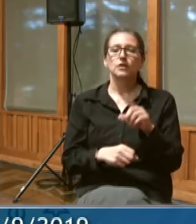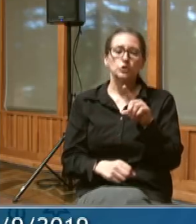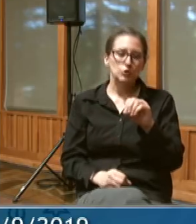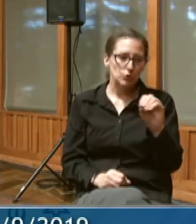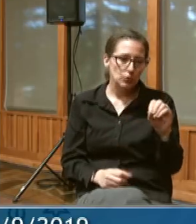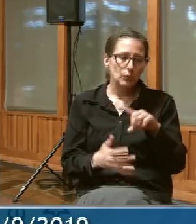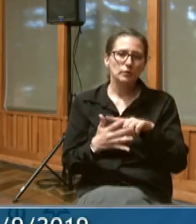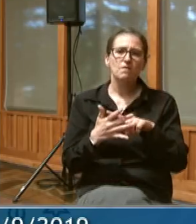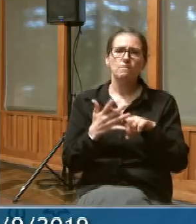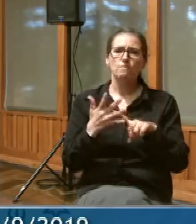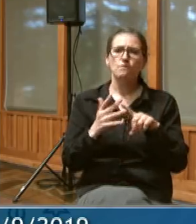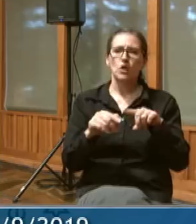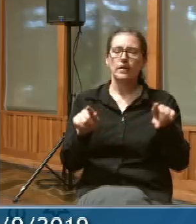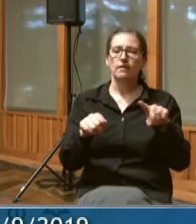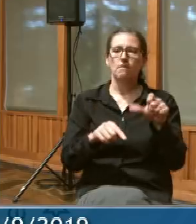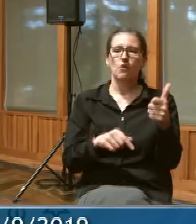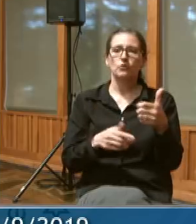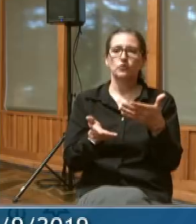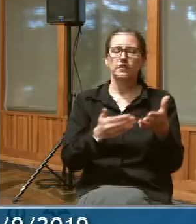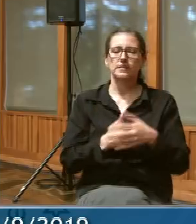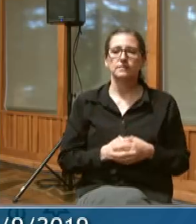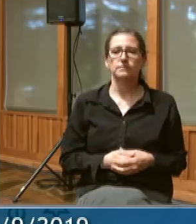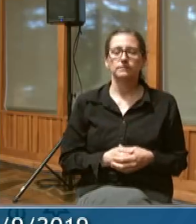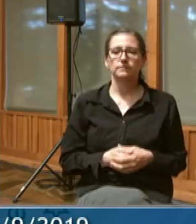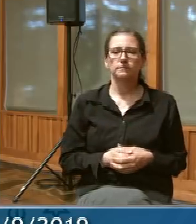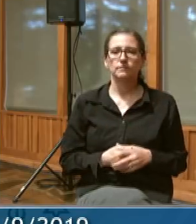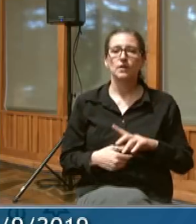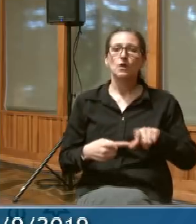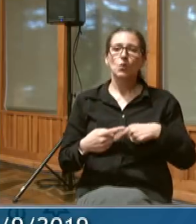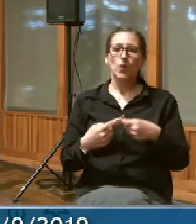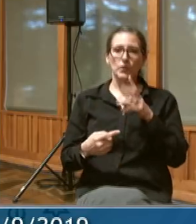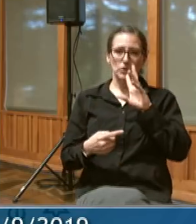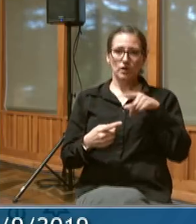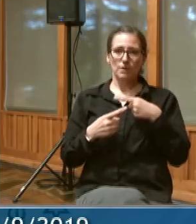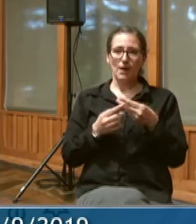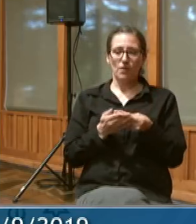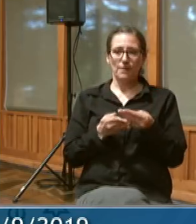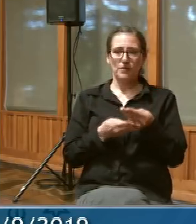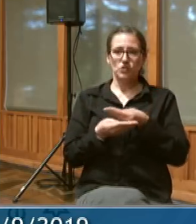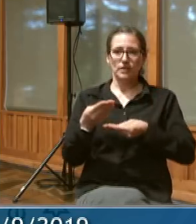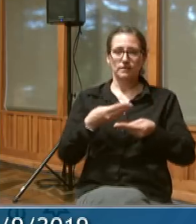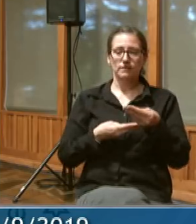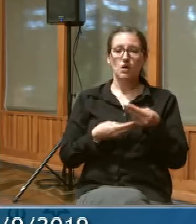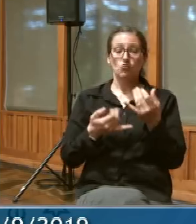COMMUTER RAIL. METRO PLANS FOR THE FUTURE REGION AND PROVIDES REGIONAL PARKS AND VENUES.